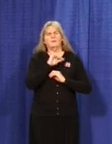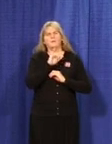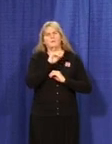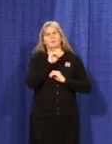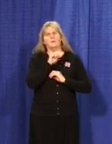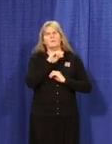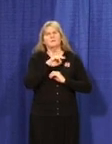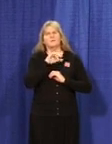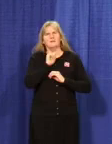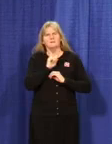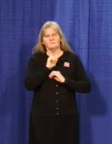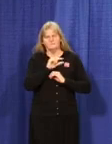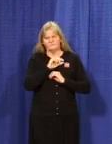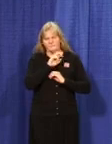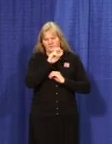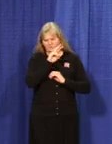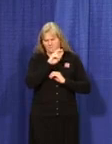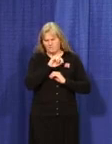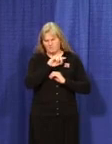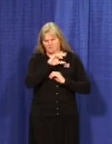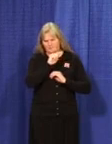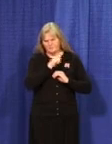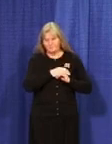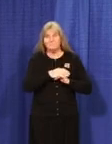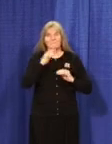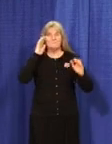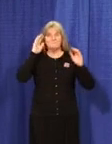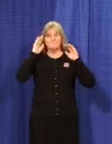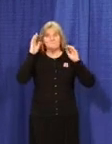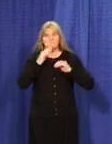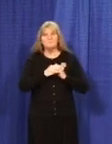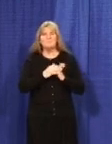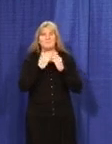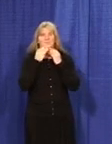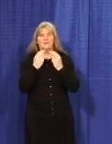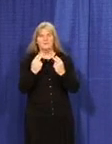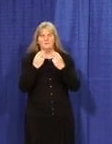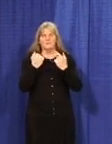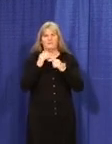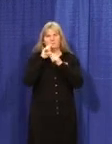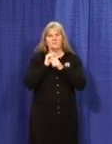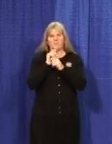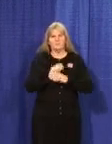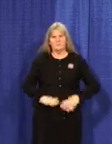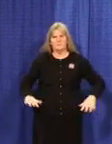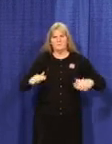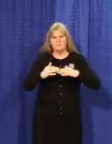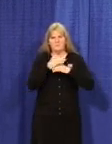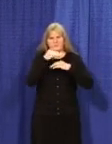Premier Silver? Thank you, out. Hello and thank you for joining us on the traditional territory of the Kwanlin Dün First Nation